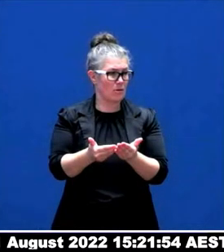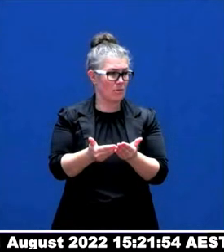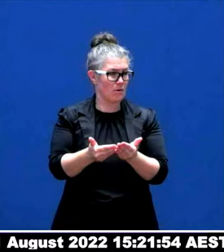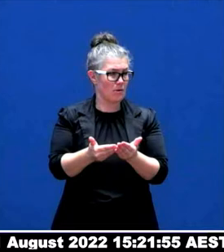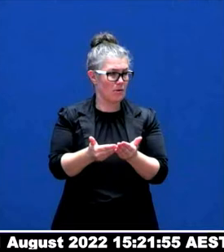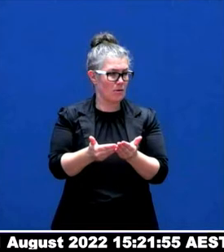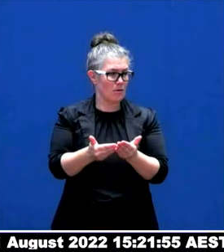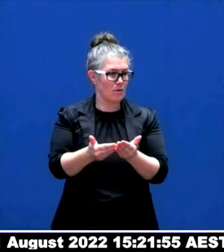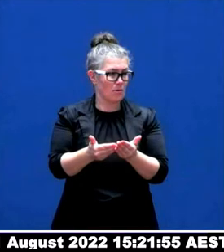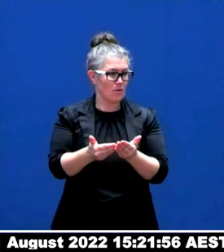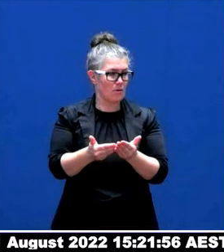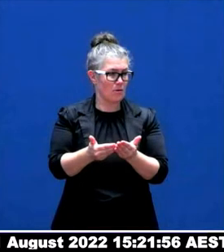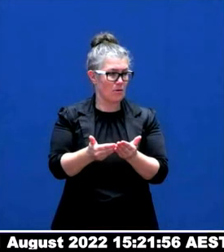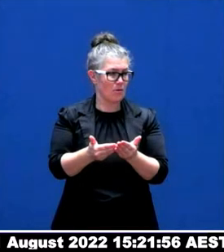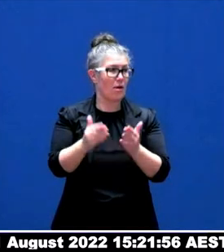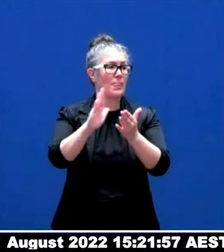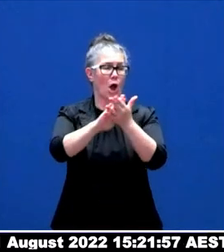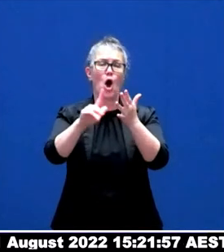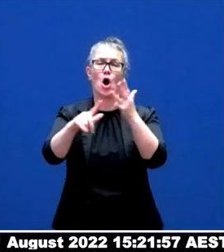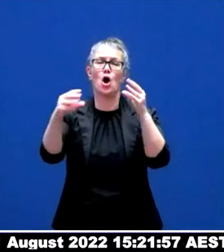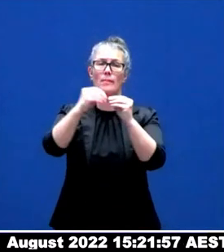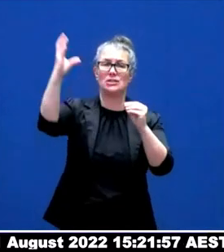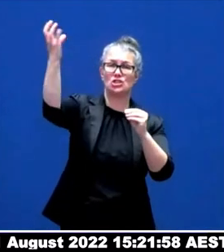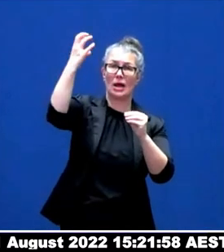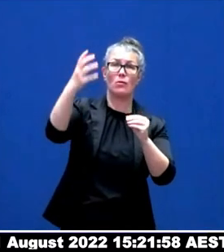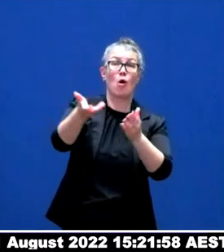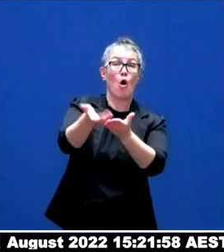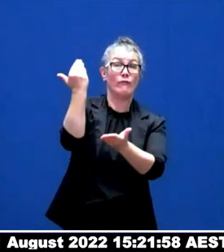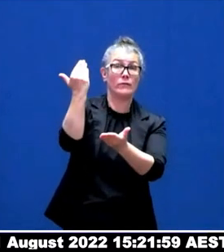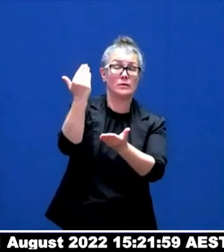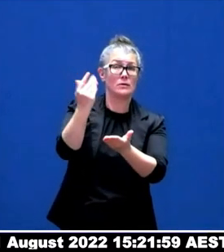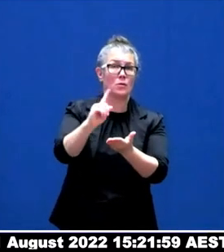example? LISA SHORT: Yes, so, at the moment, we do require an occupational therapy